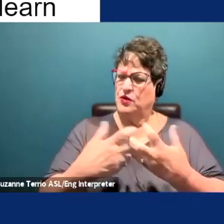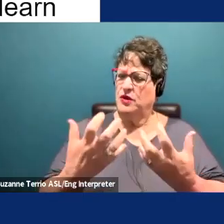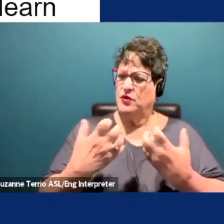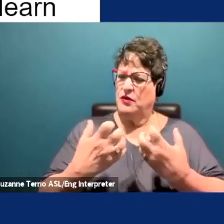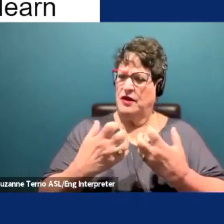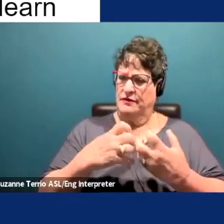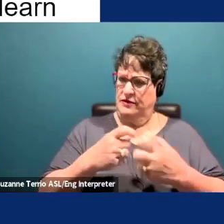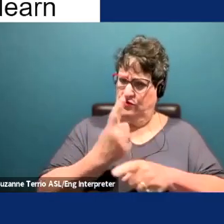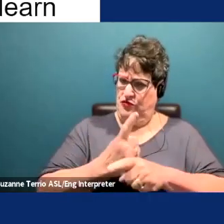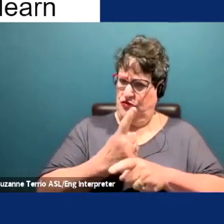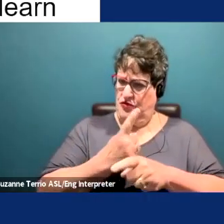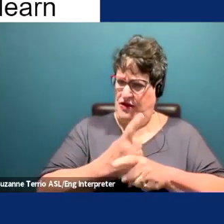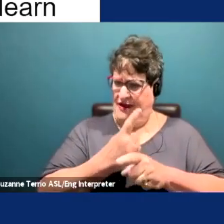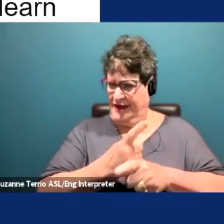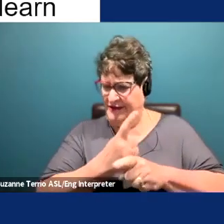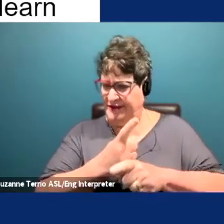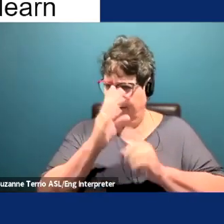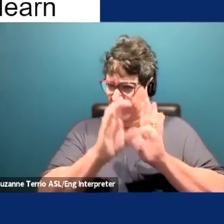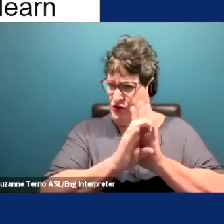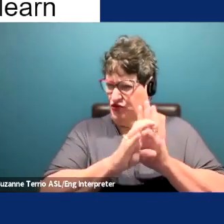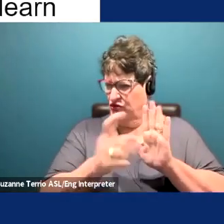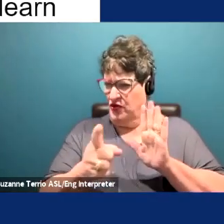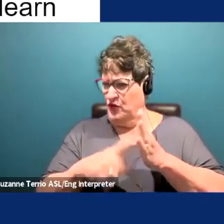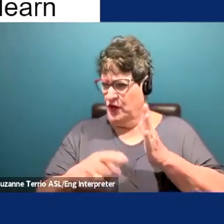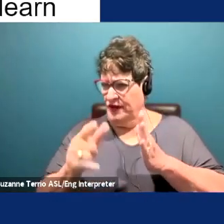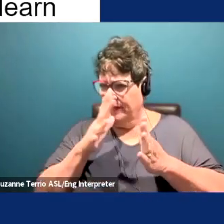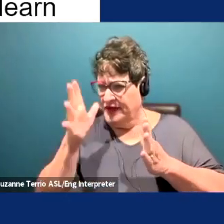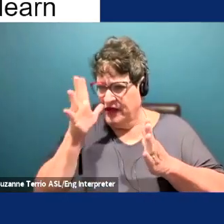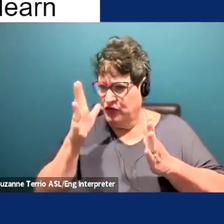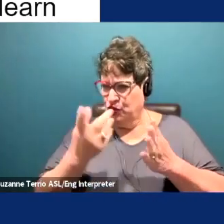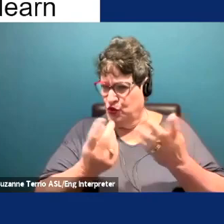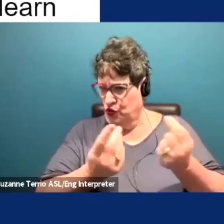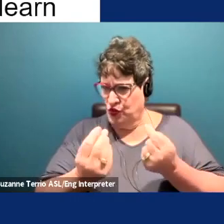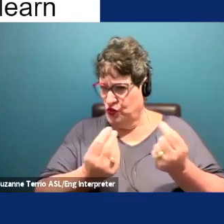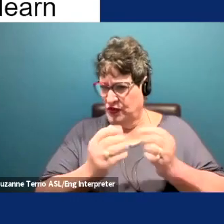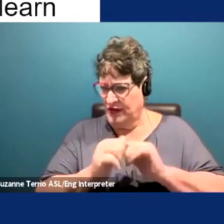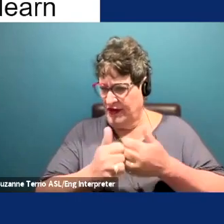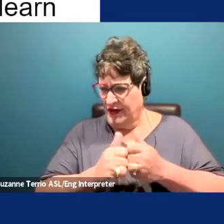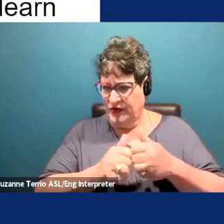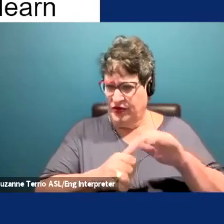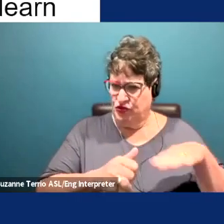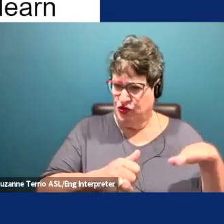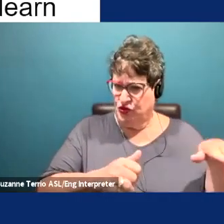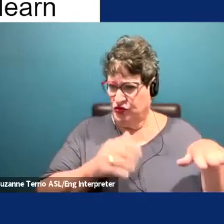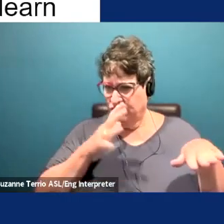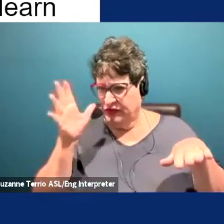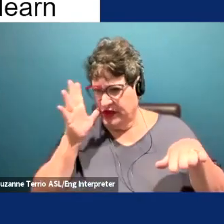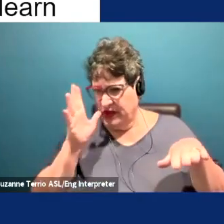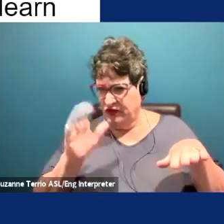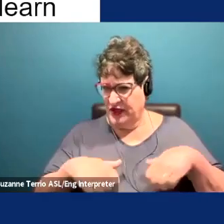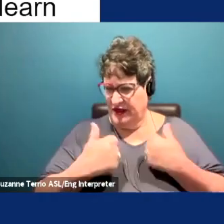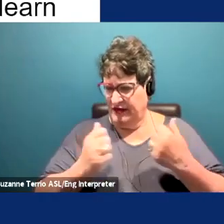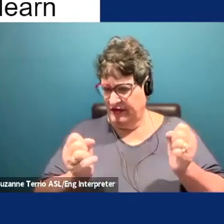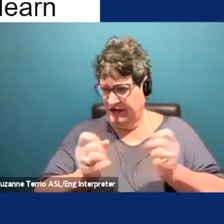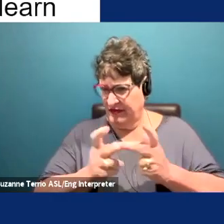can do and how the parent and child can live together. It may mean ensuring physical or programmatic accessibility